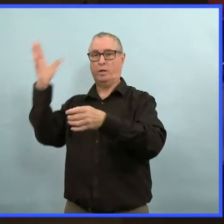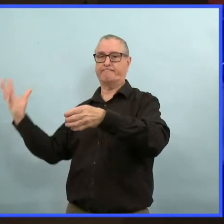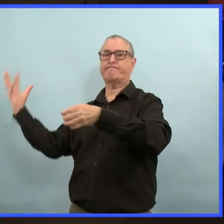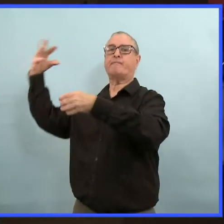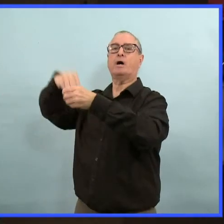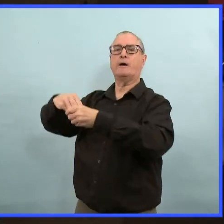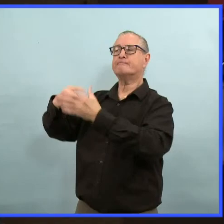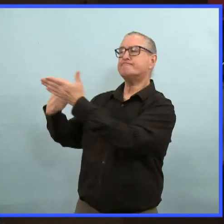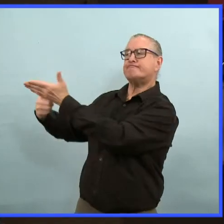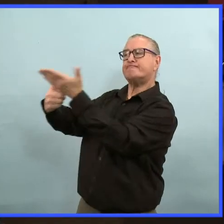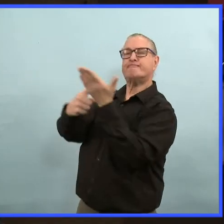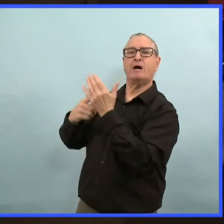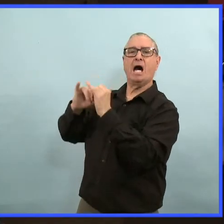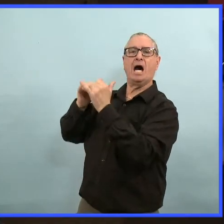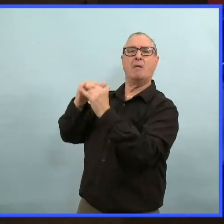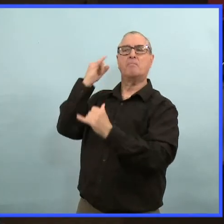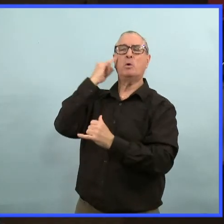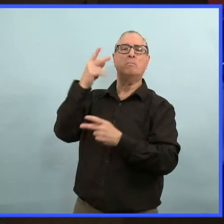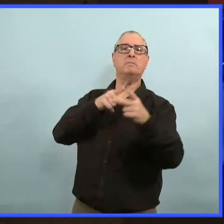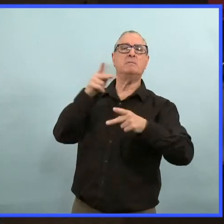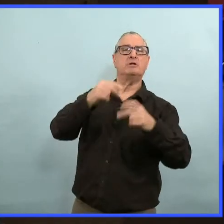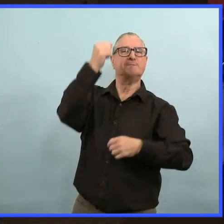from ctv winnipeg michelle